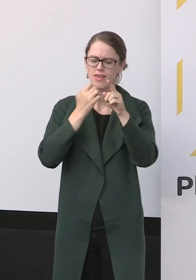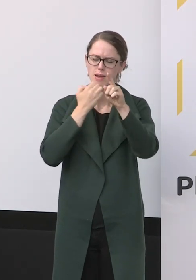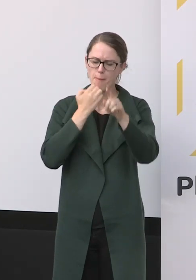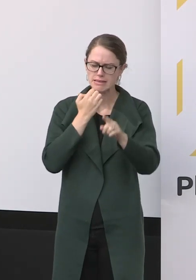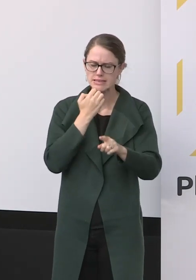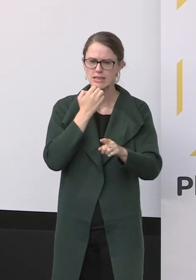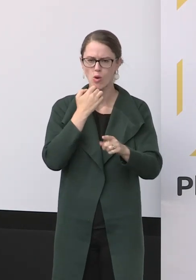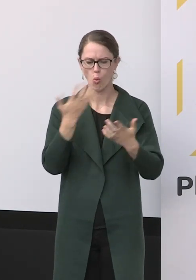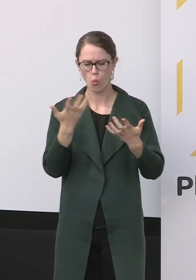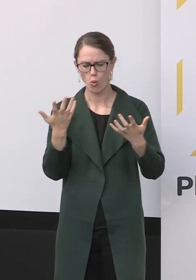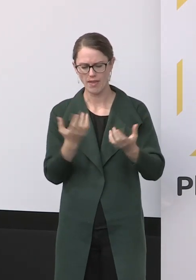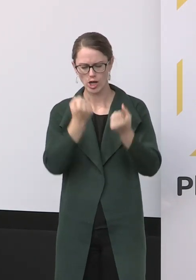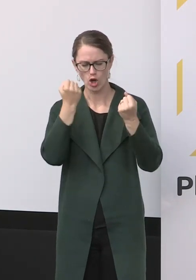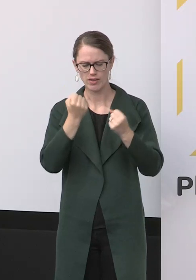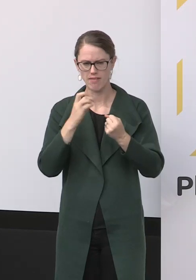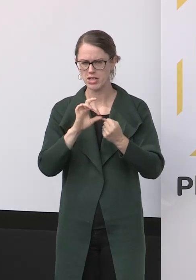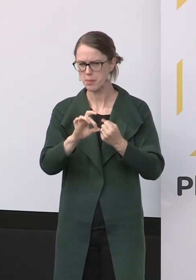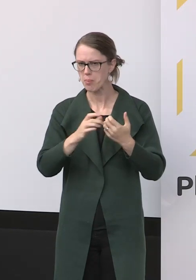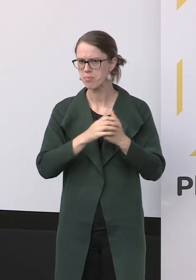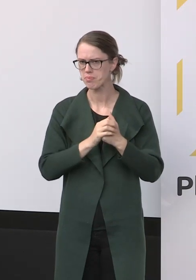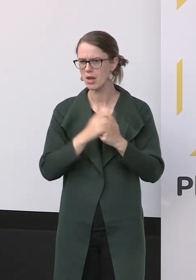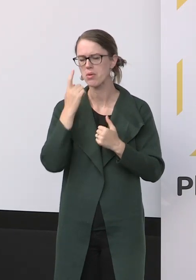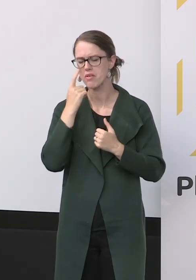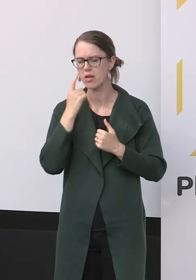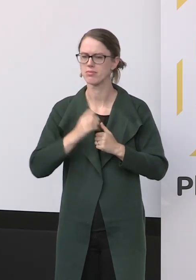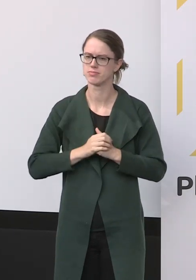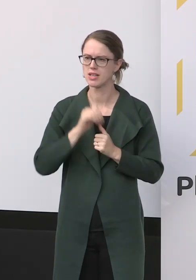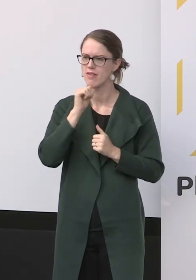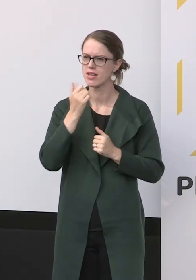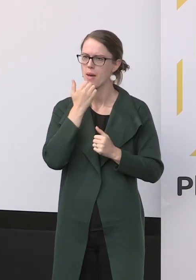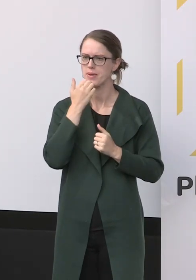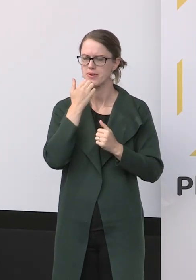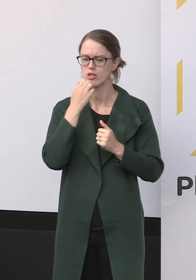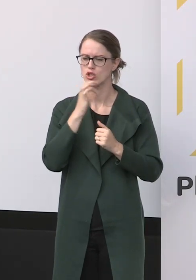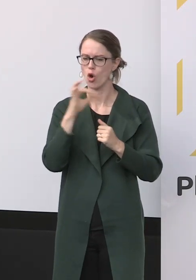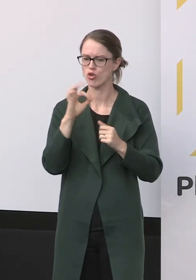workers, broke them down by groups, and also what the